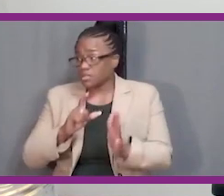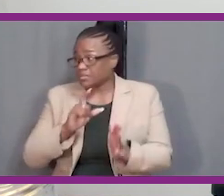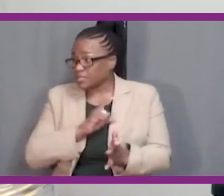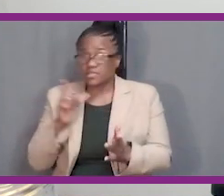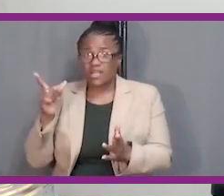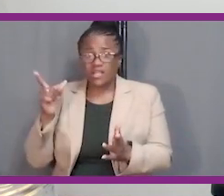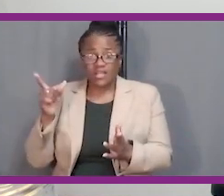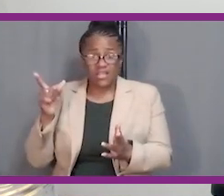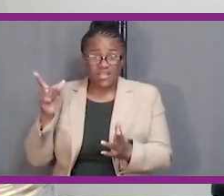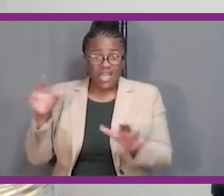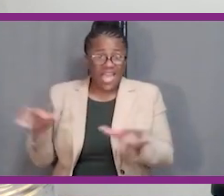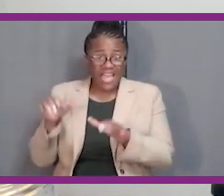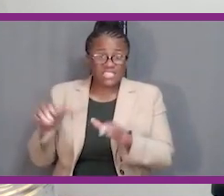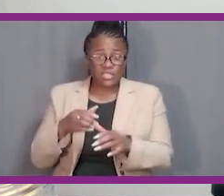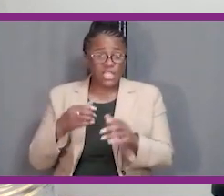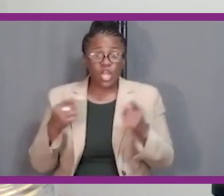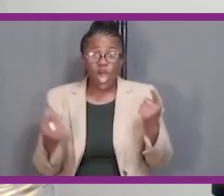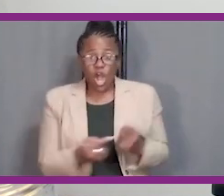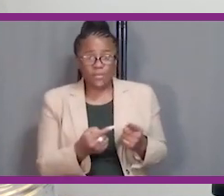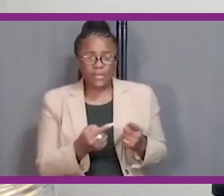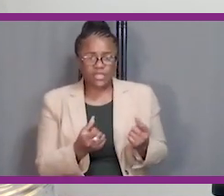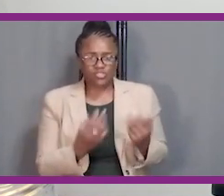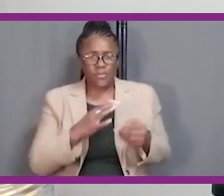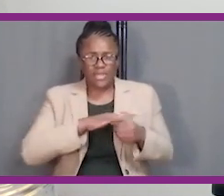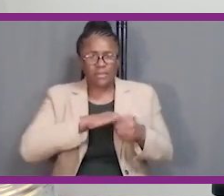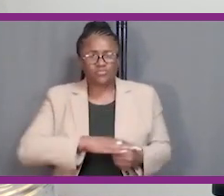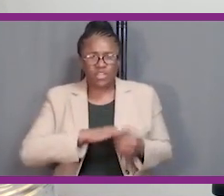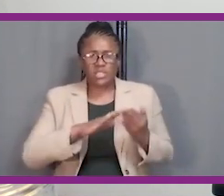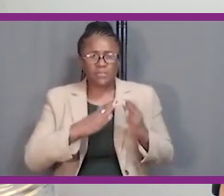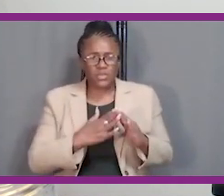disabled communities included in that. And that those communities are like,